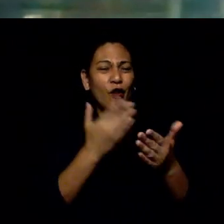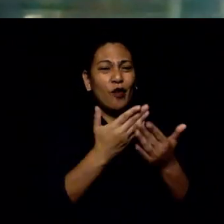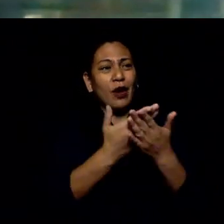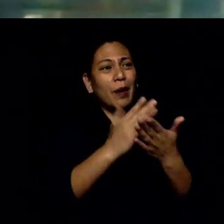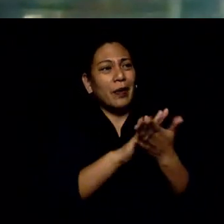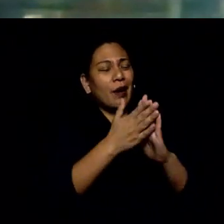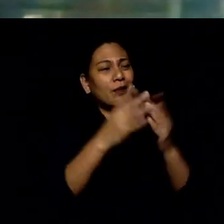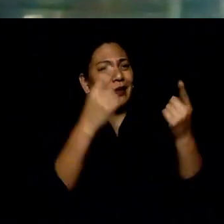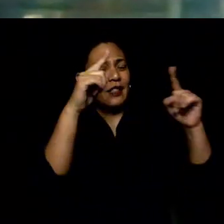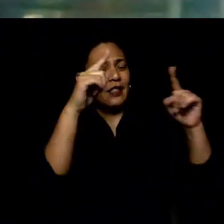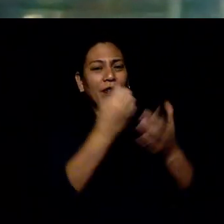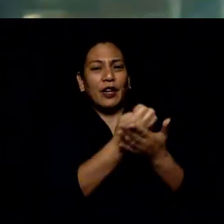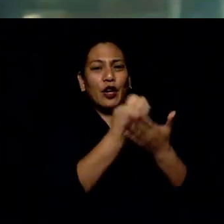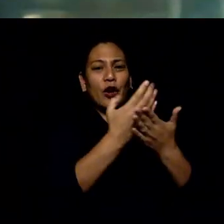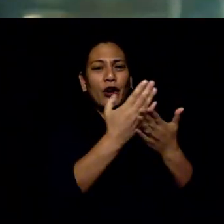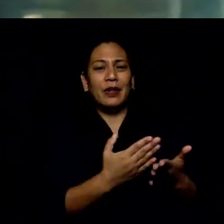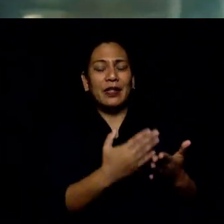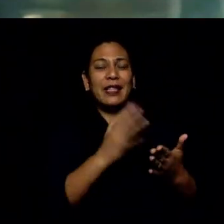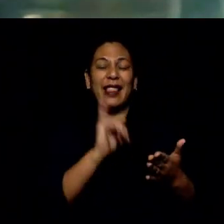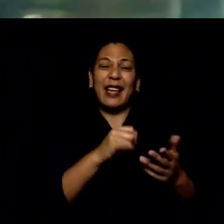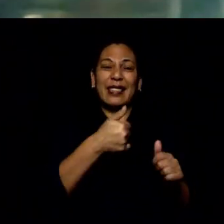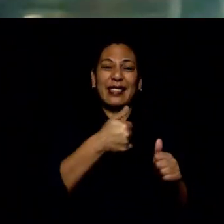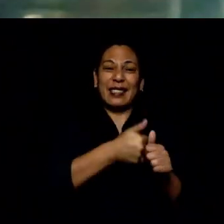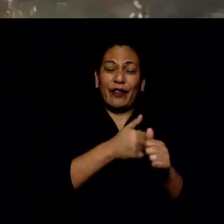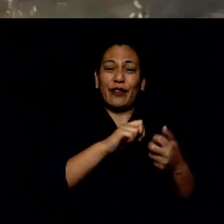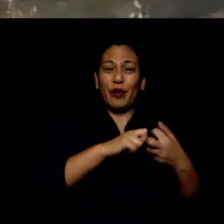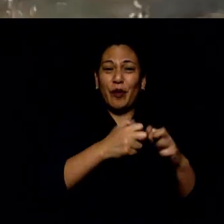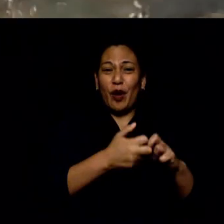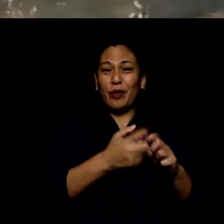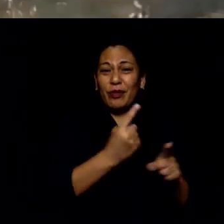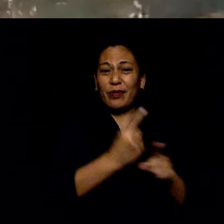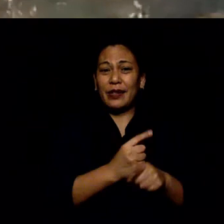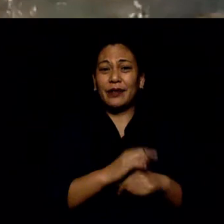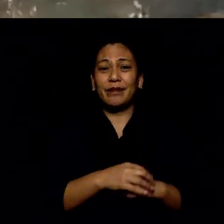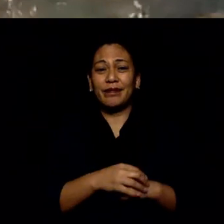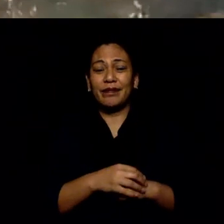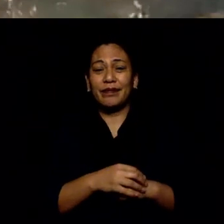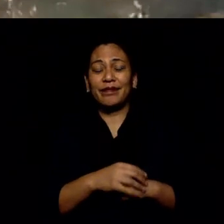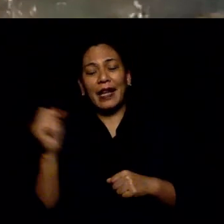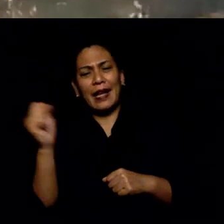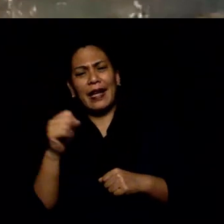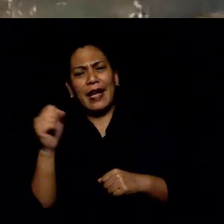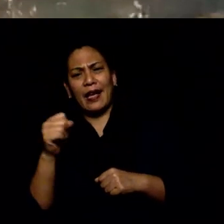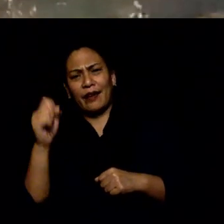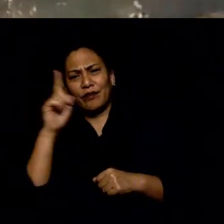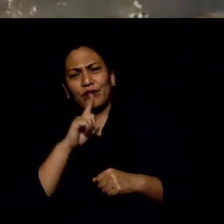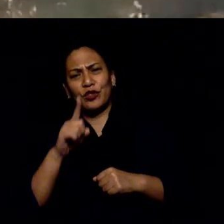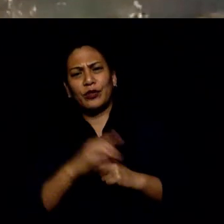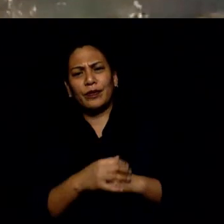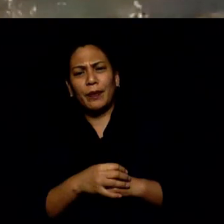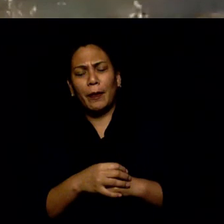to the economy is itself a problem. Yeah, for sure it is.